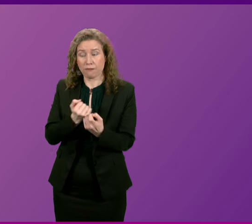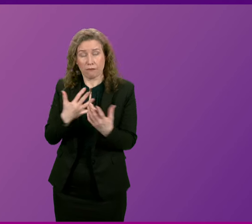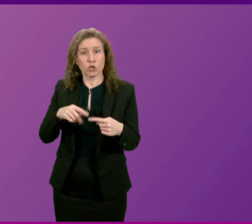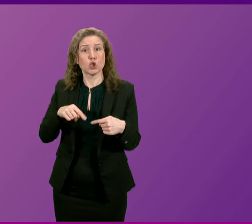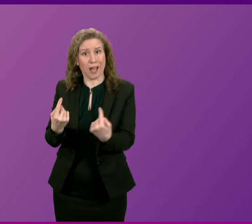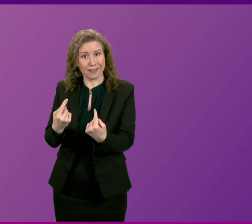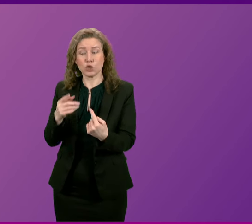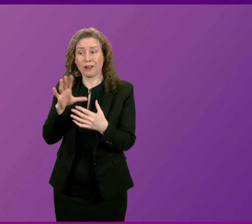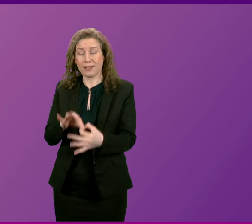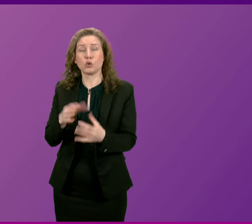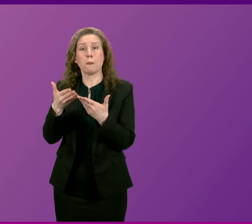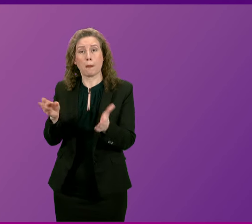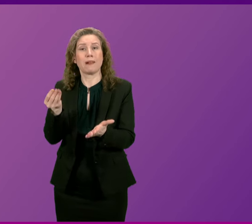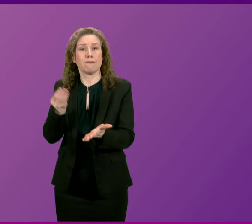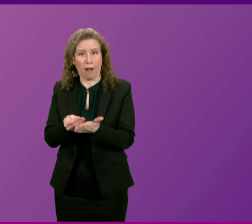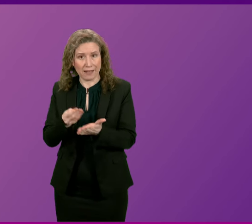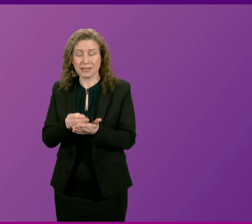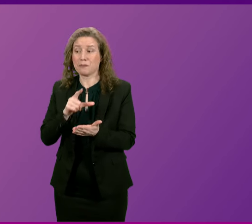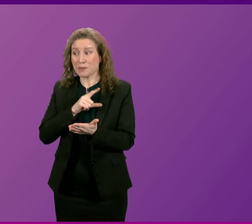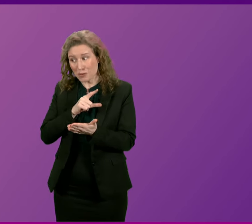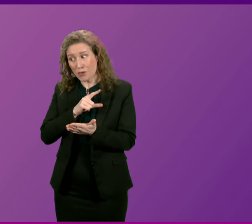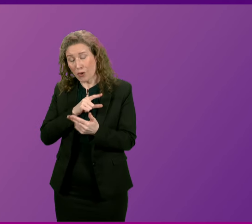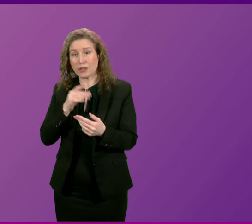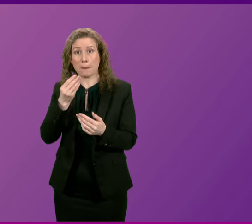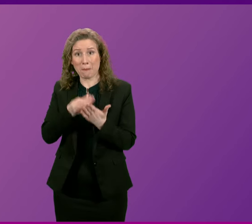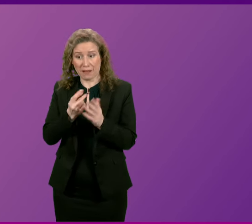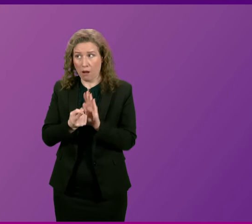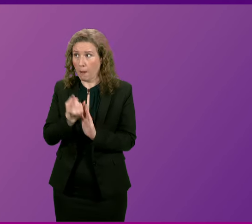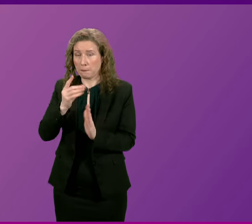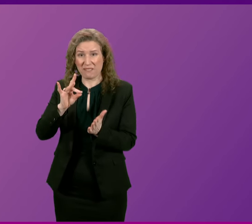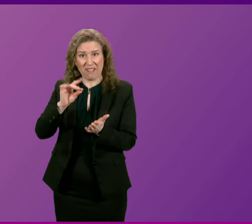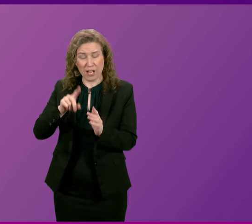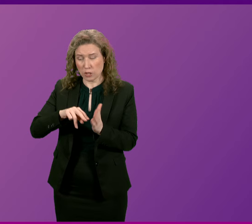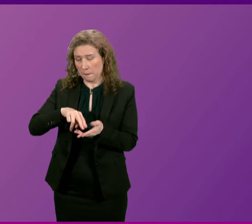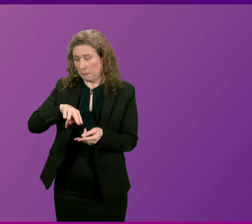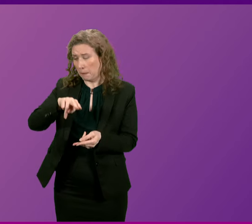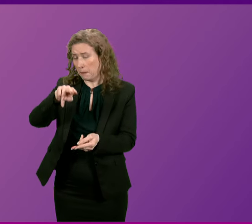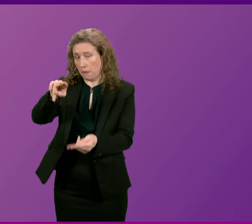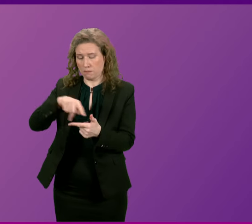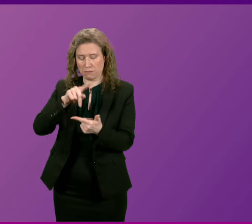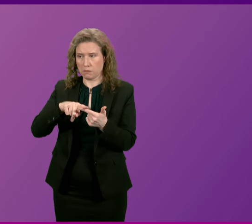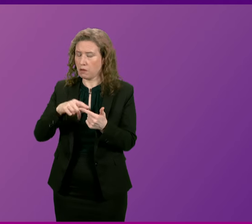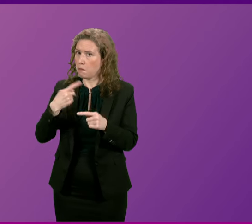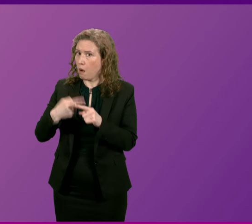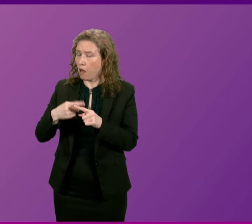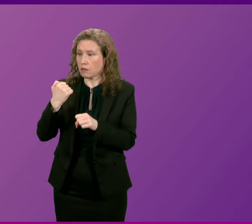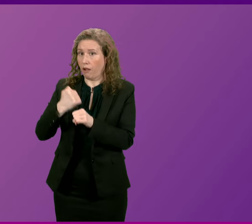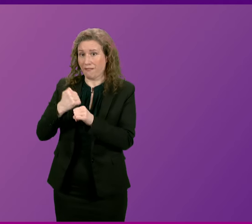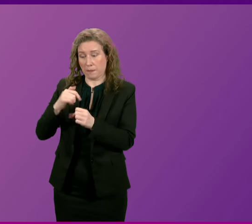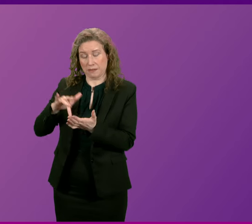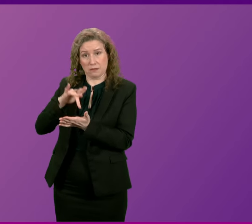finances due to the pressures of inflation and the persistence of austerity that is framing public